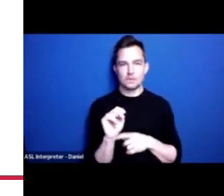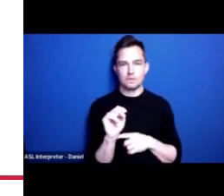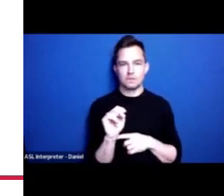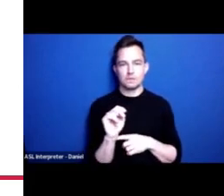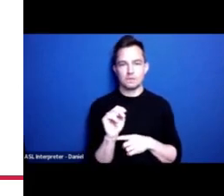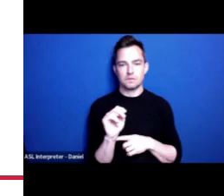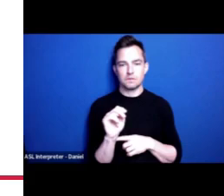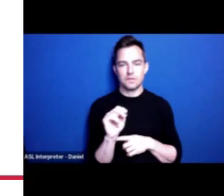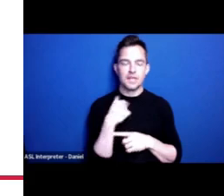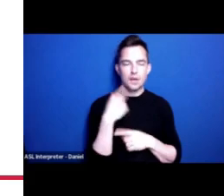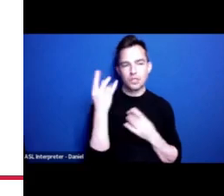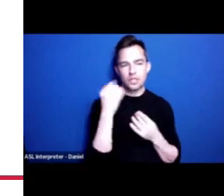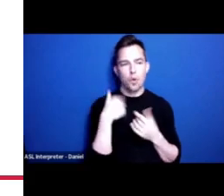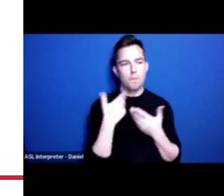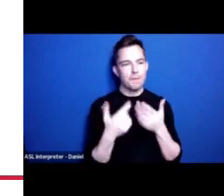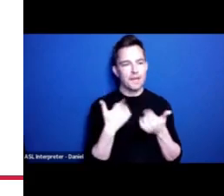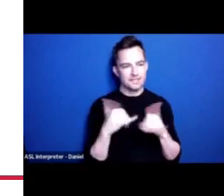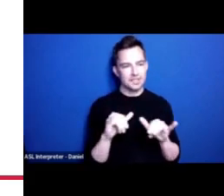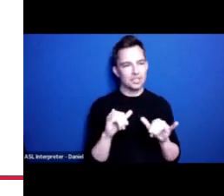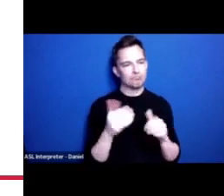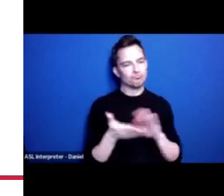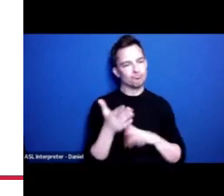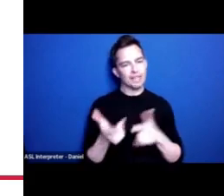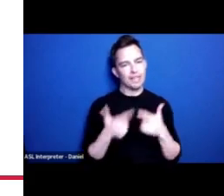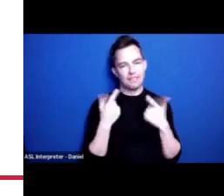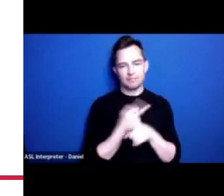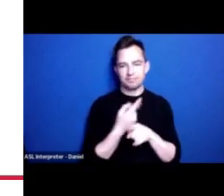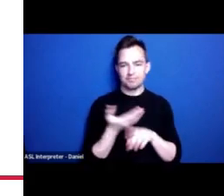I was thinking that I can still do life the way I always had, and still get the same results.